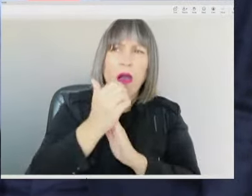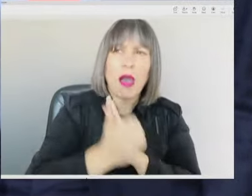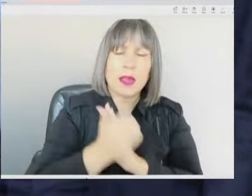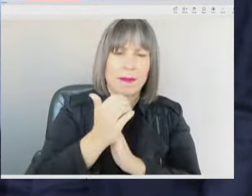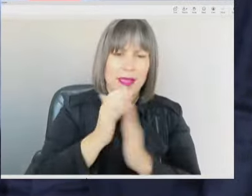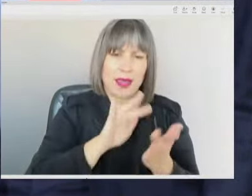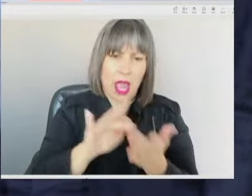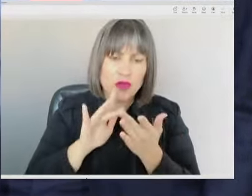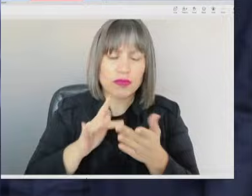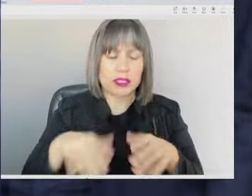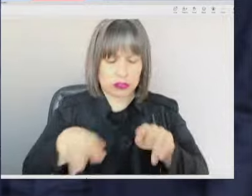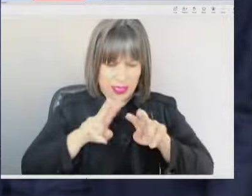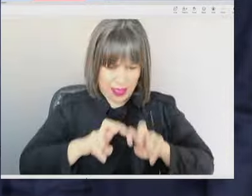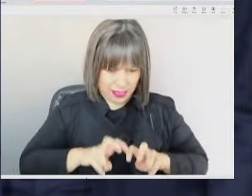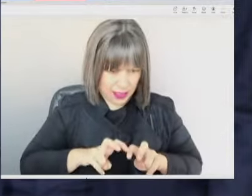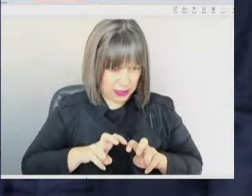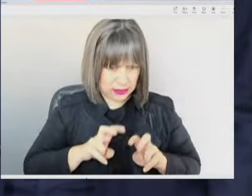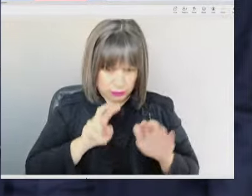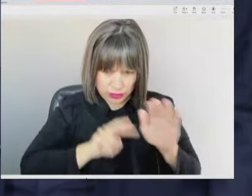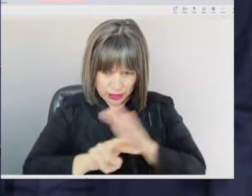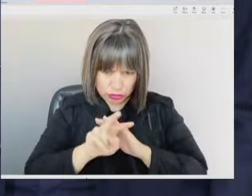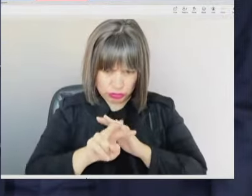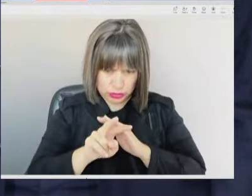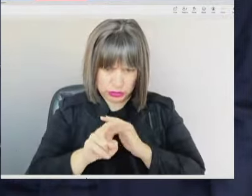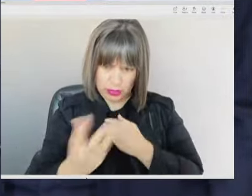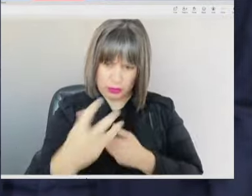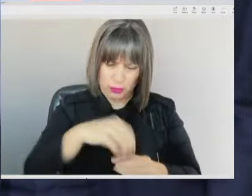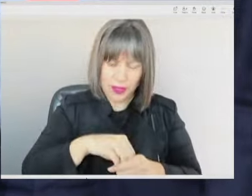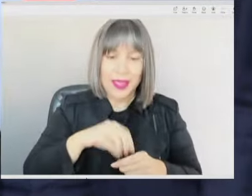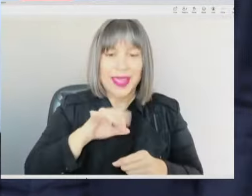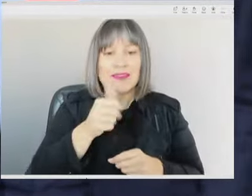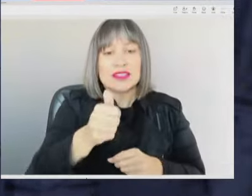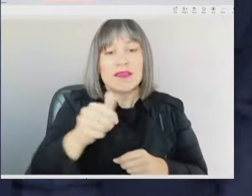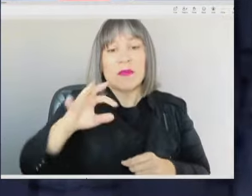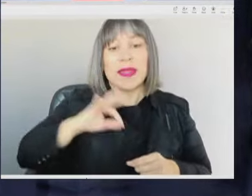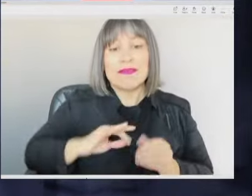And so if you're a beneficiary, so that your plan or the state can reach out and say, hey, you may